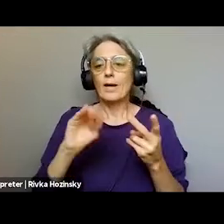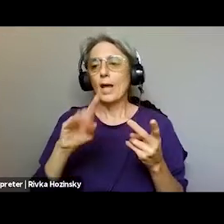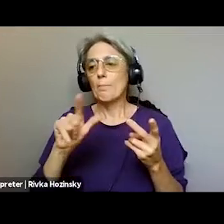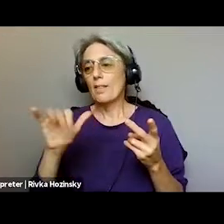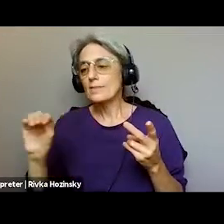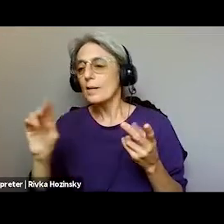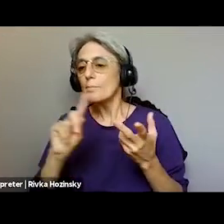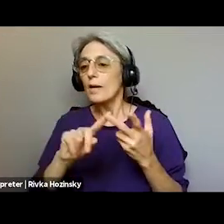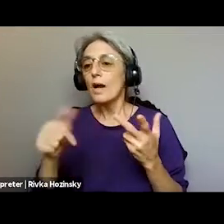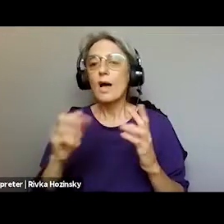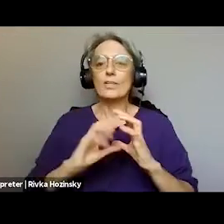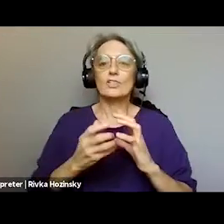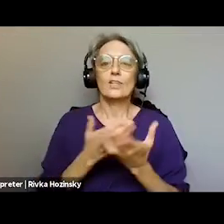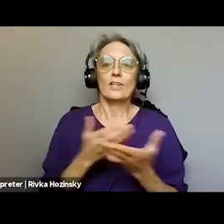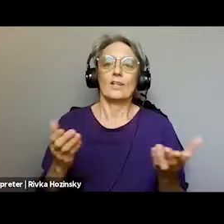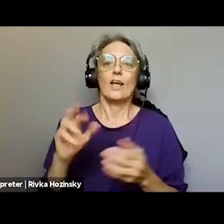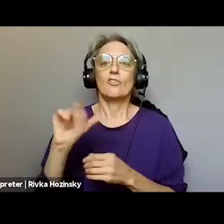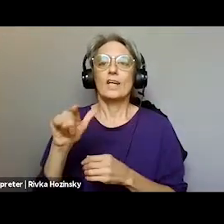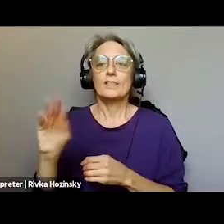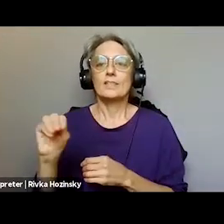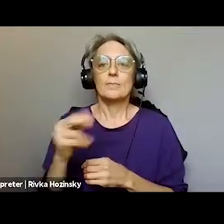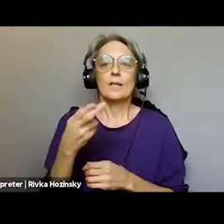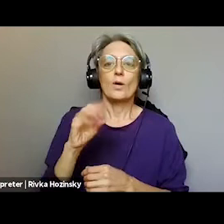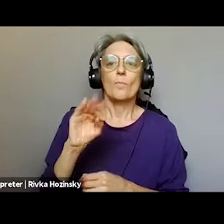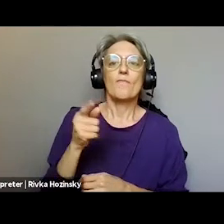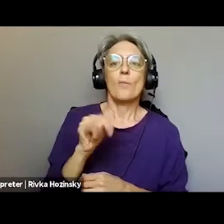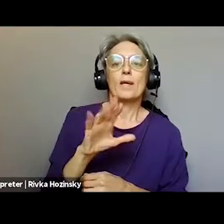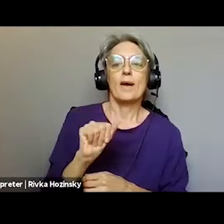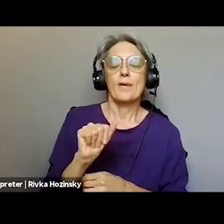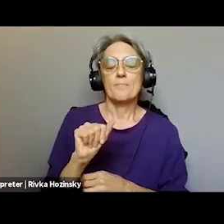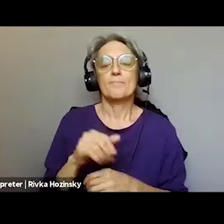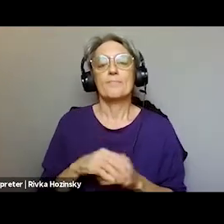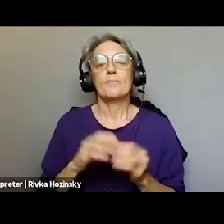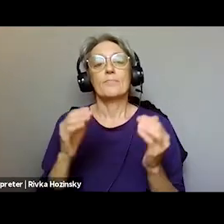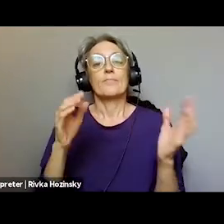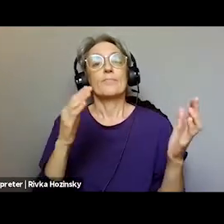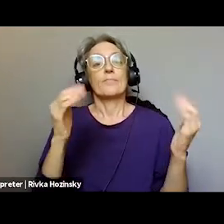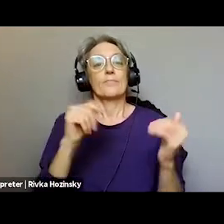determinants like racism and homophobia. Then in a level below we have social status where